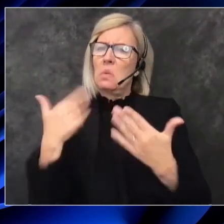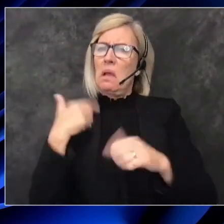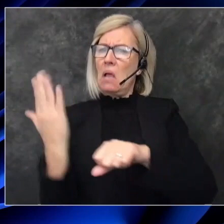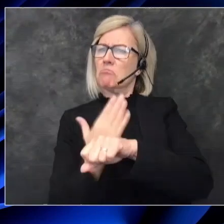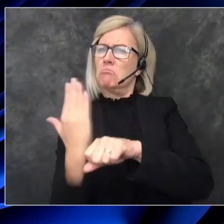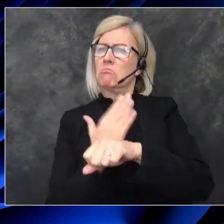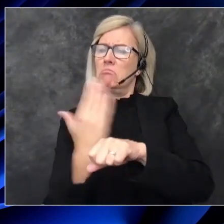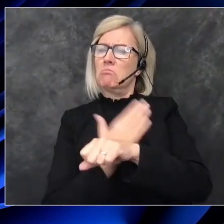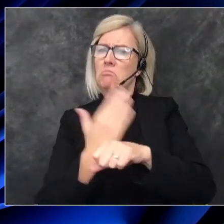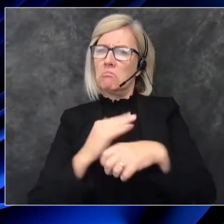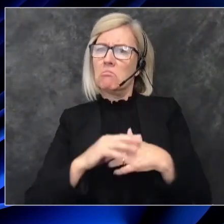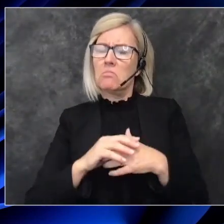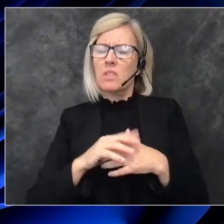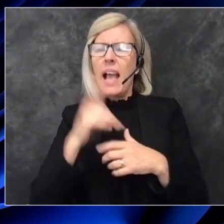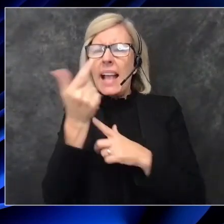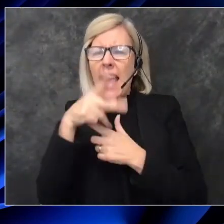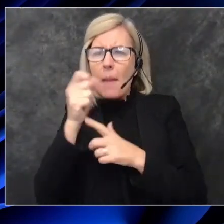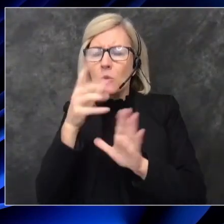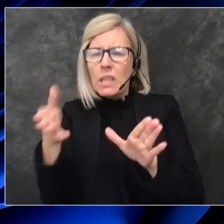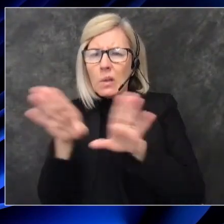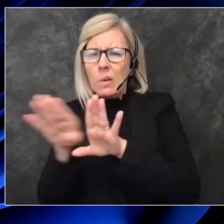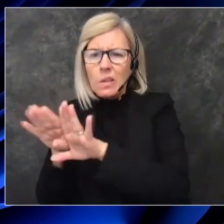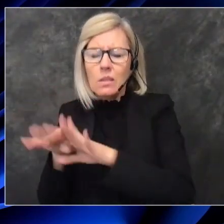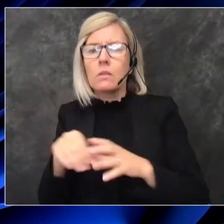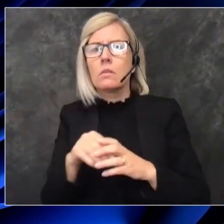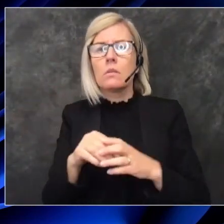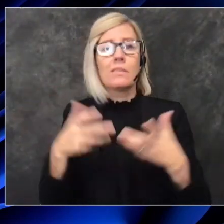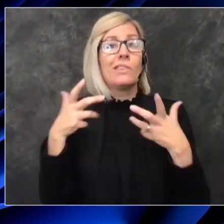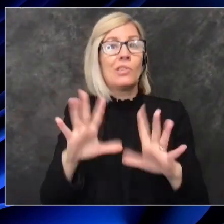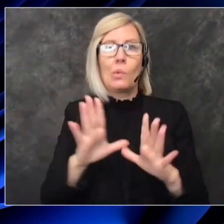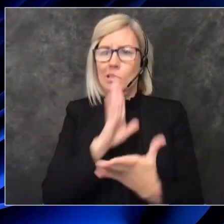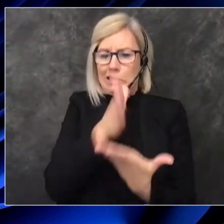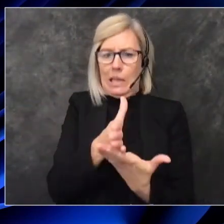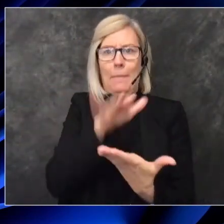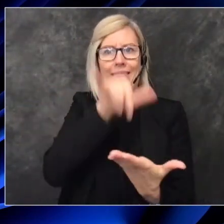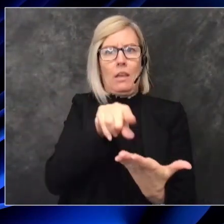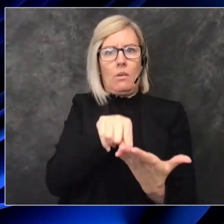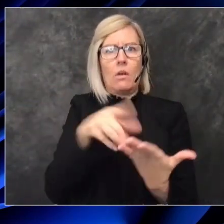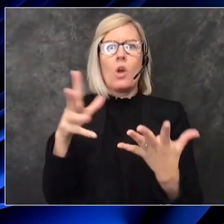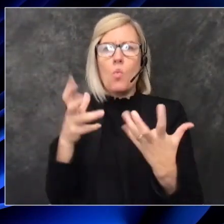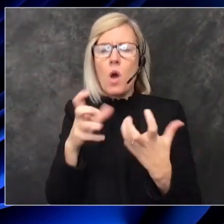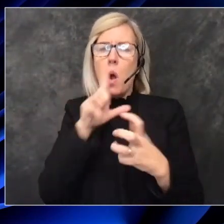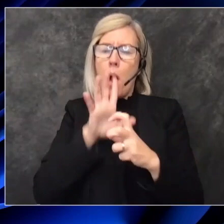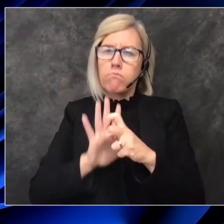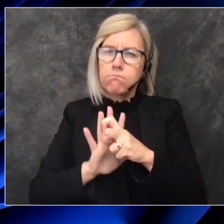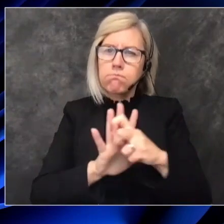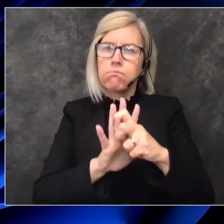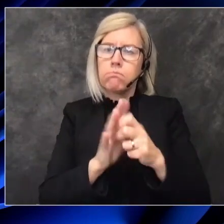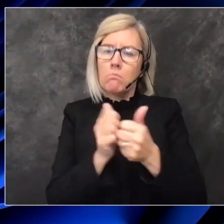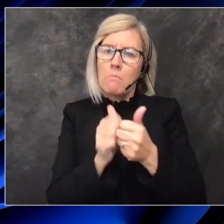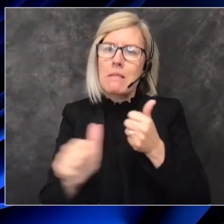The flowers giving a presentation just want to stop there. We want to push beyond closing gaps to deliver